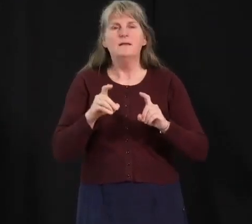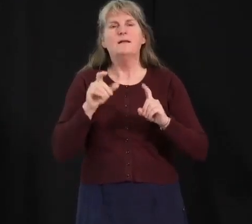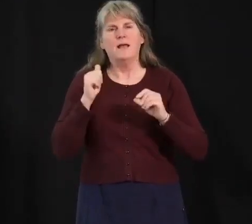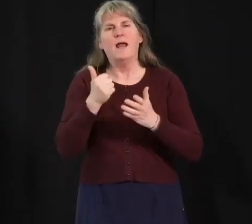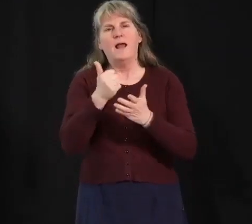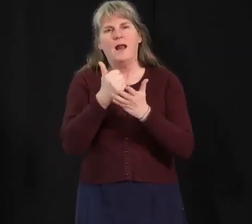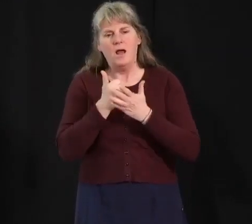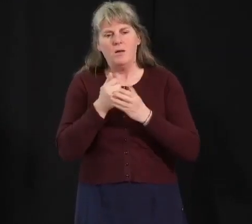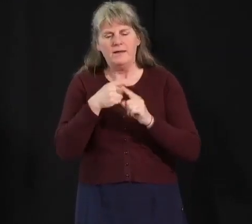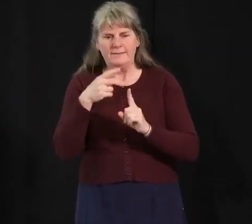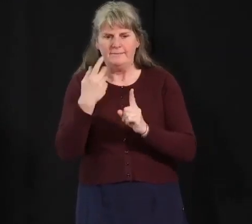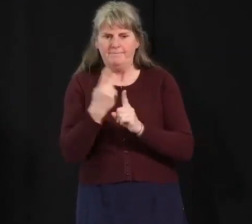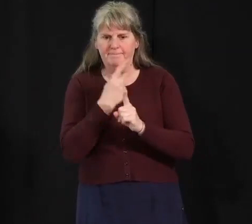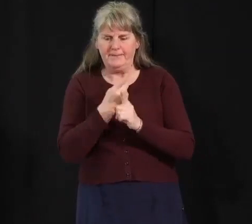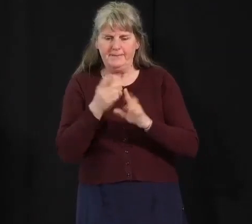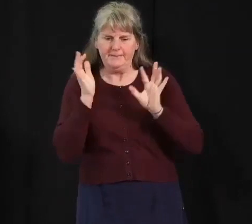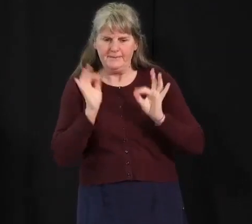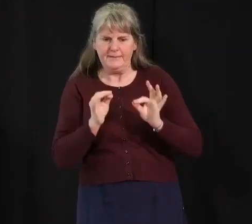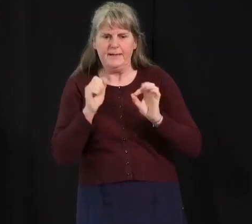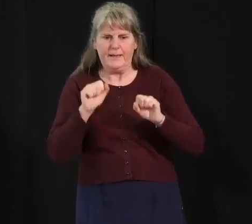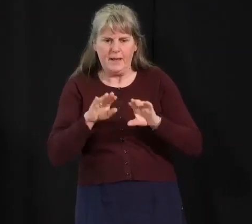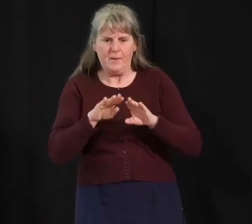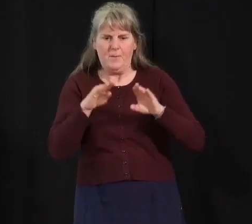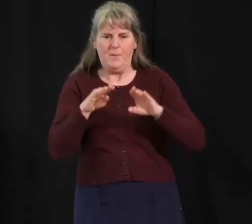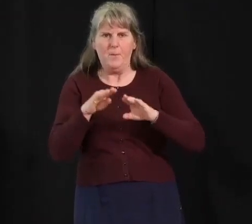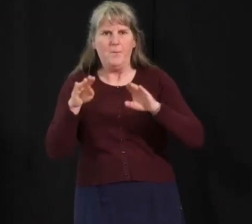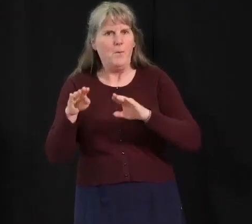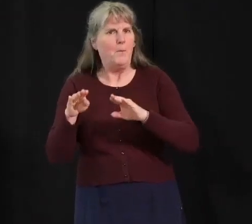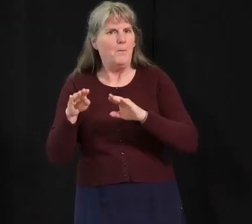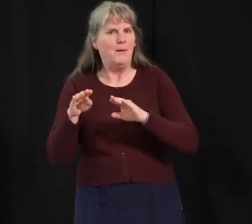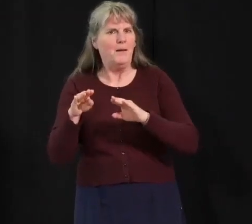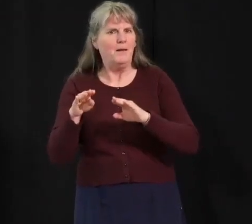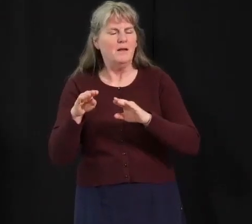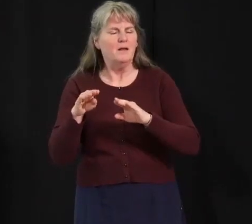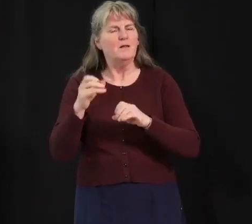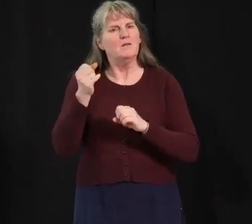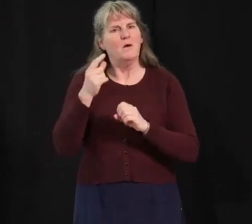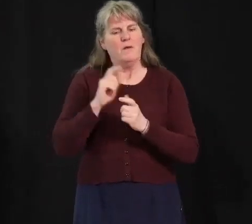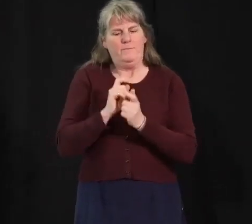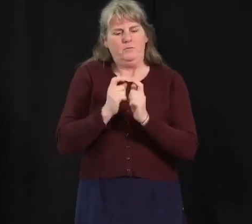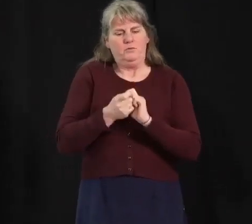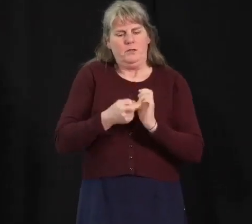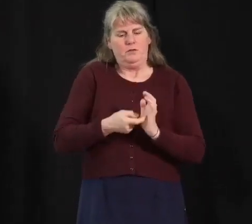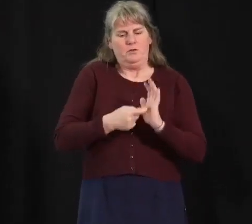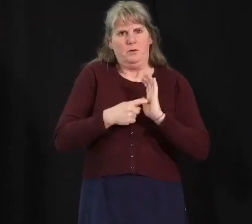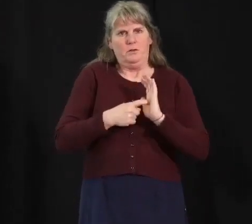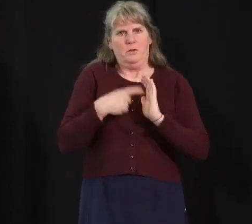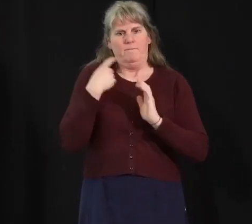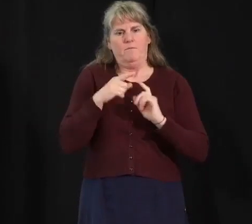So changing testing criteria is one of the requirements for being able to go forward with